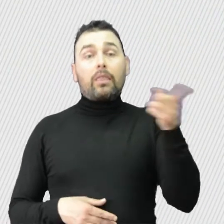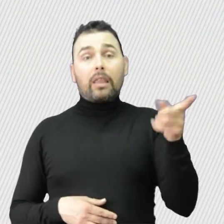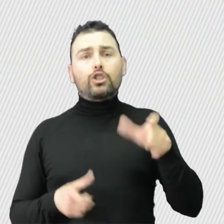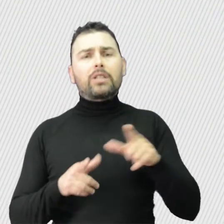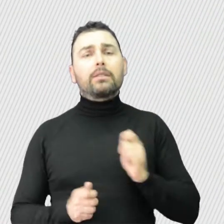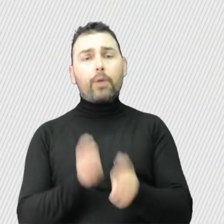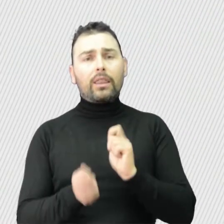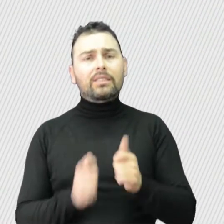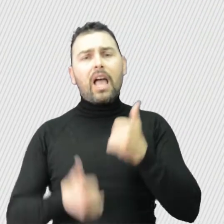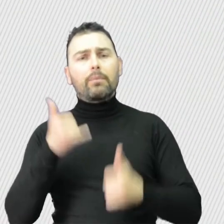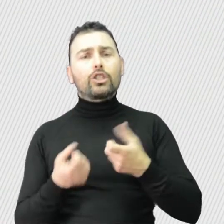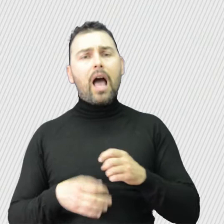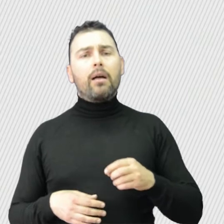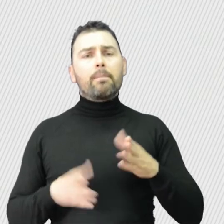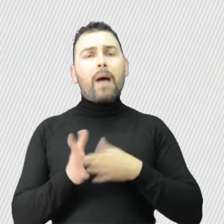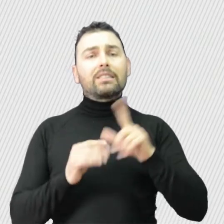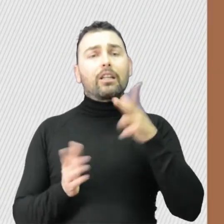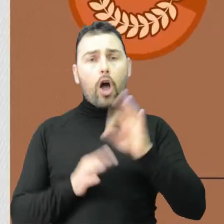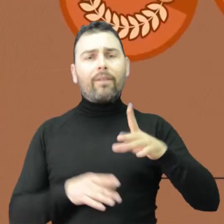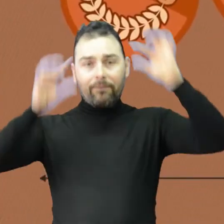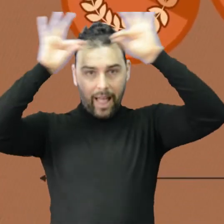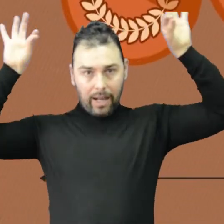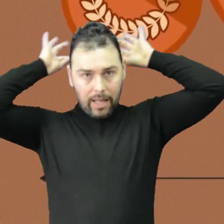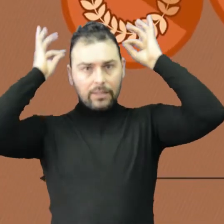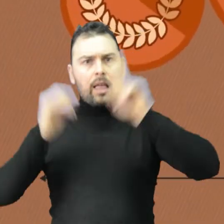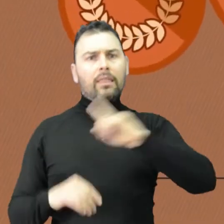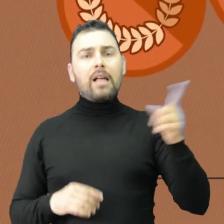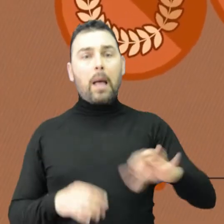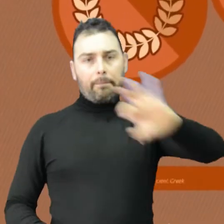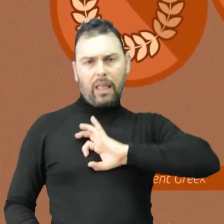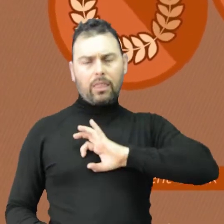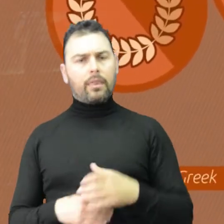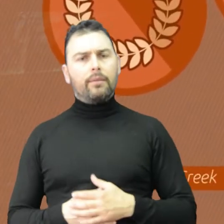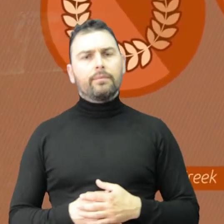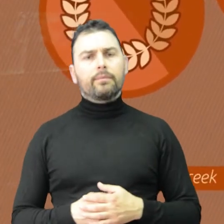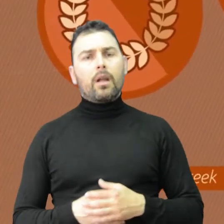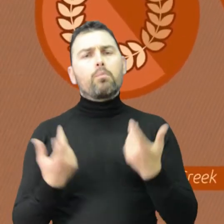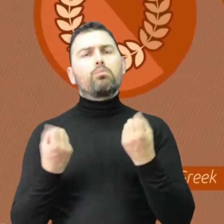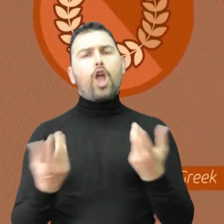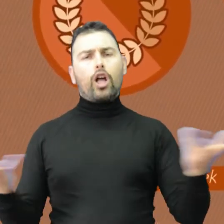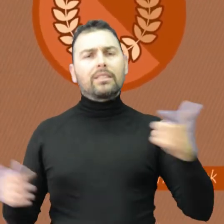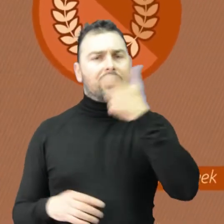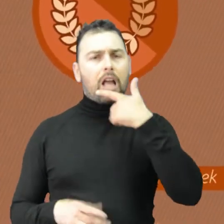in politics, culture, philosophy or even sports. Today